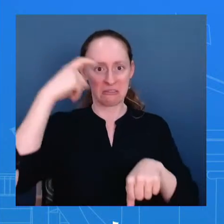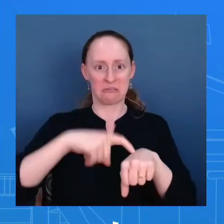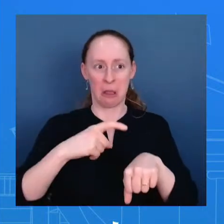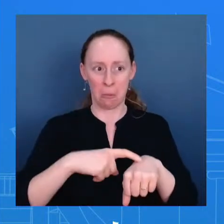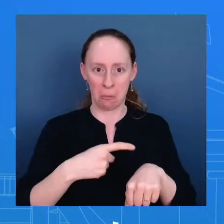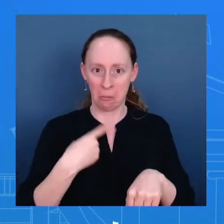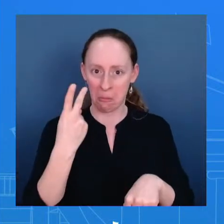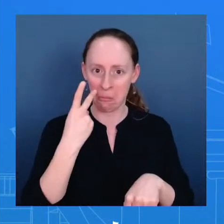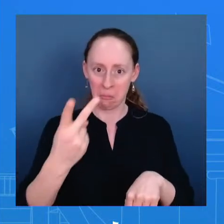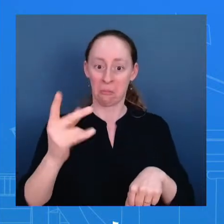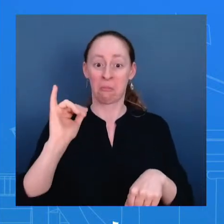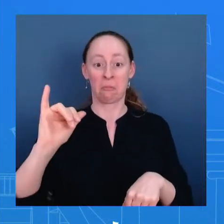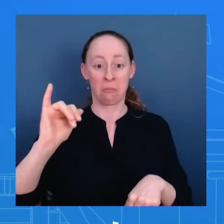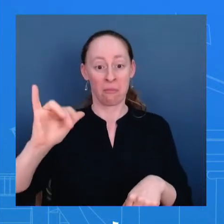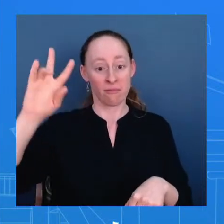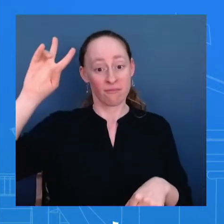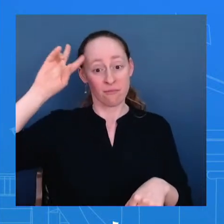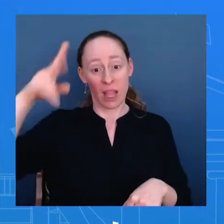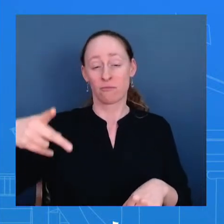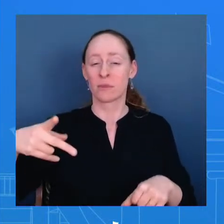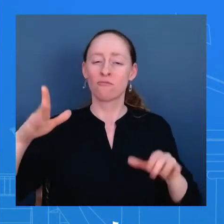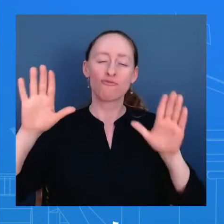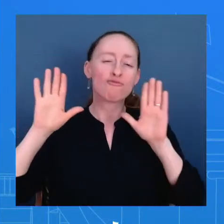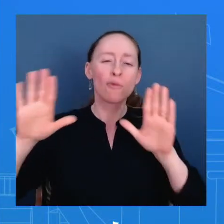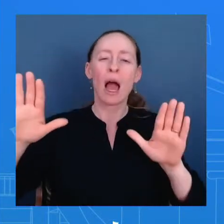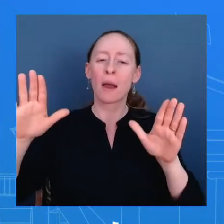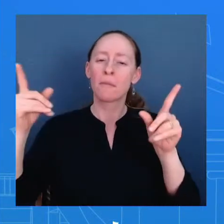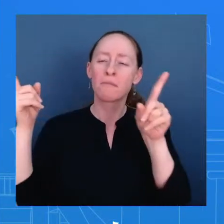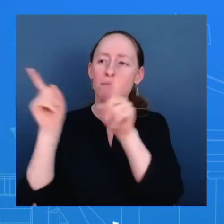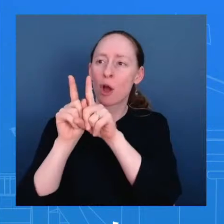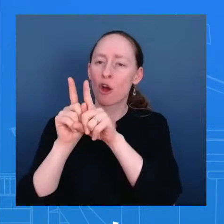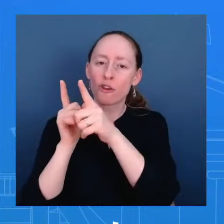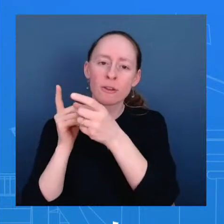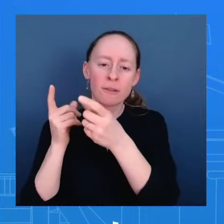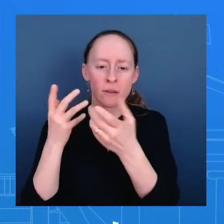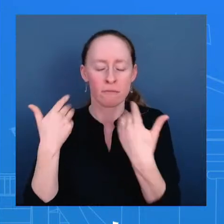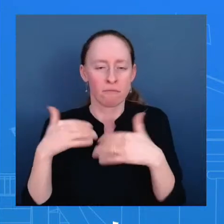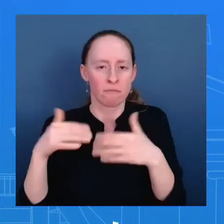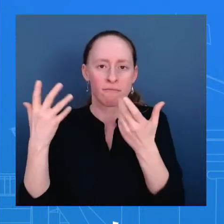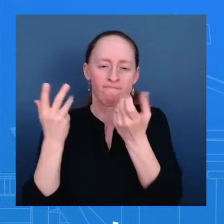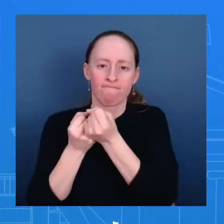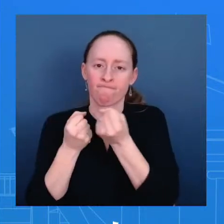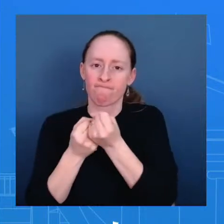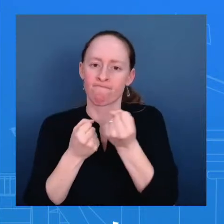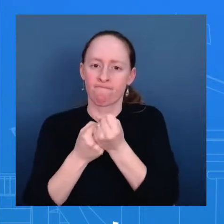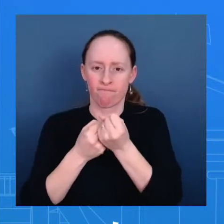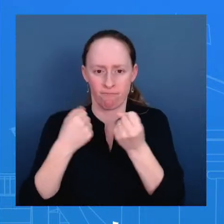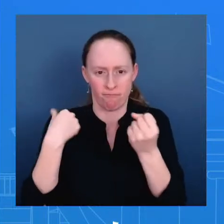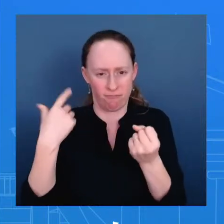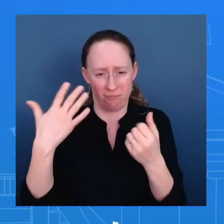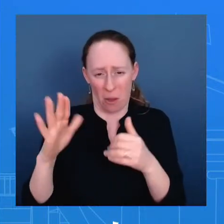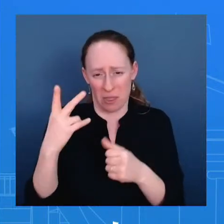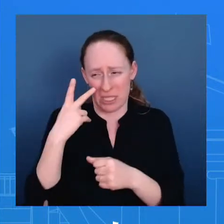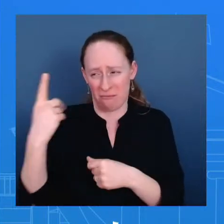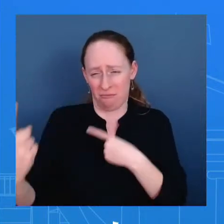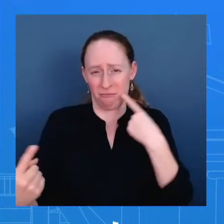He is appreciative of the work that she has done. It is impressive what she has been able to do on these tours that she has done on reproductive rights,